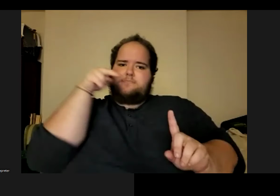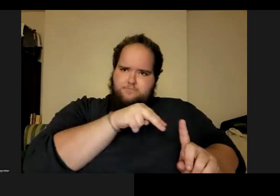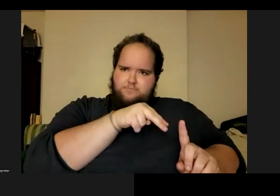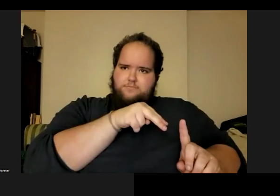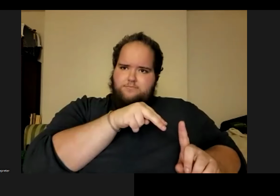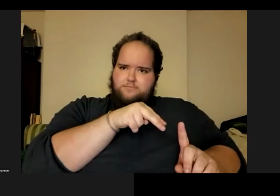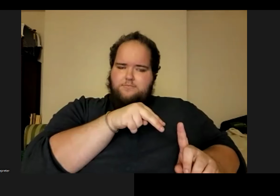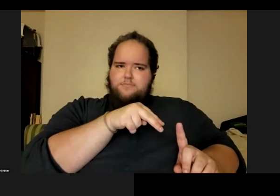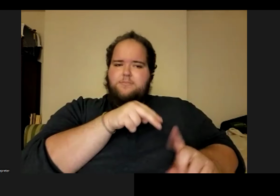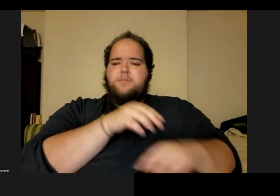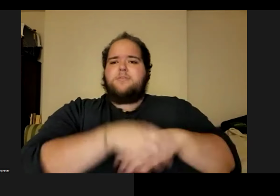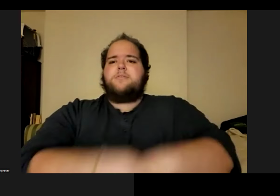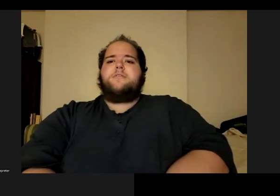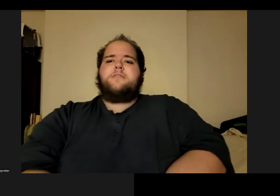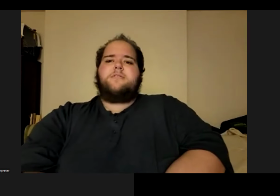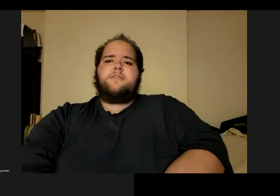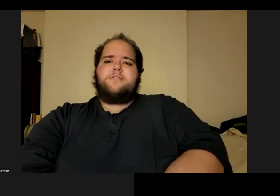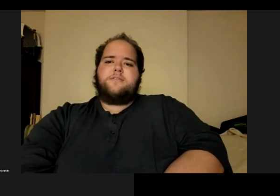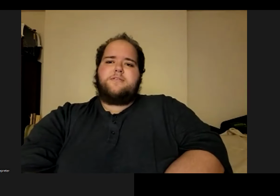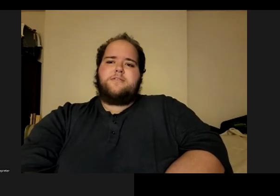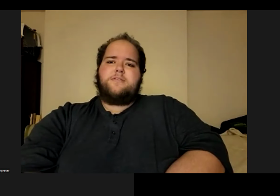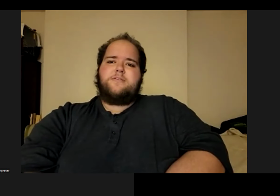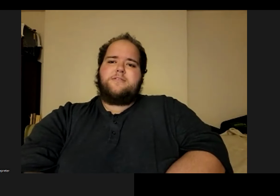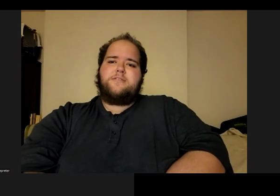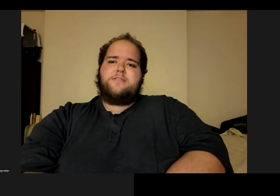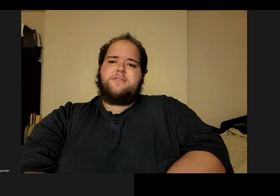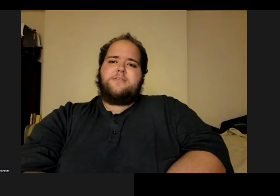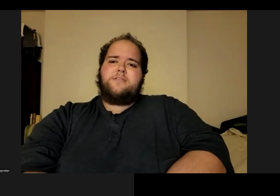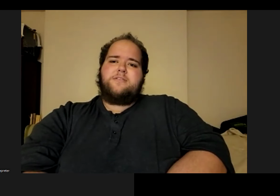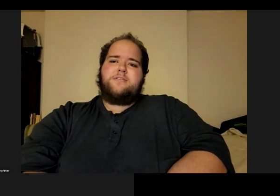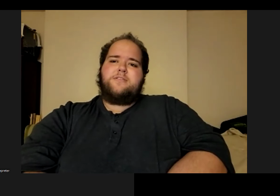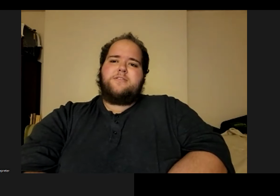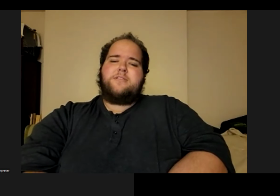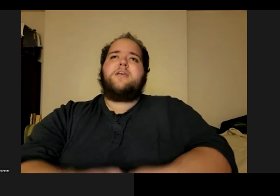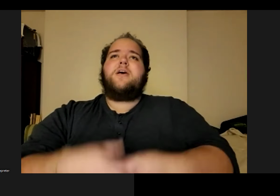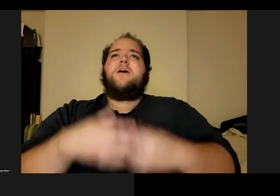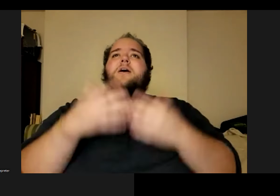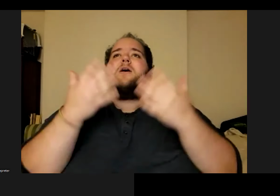And… one for the artist's bio talks about